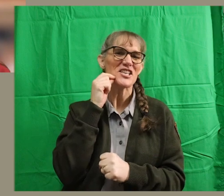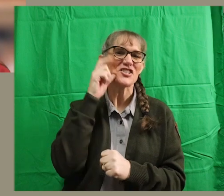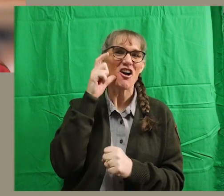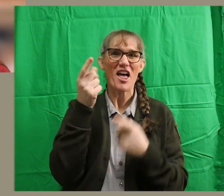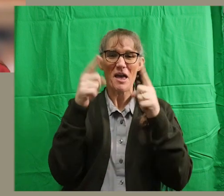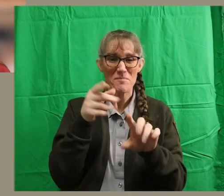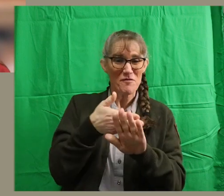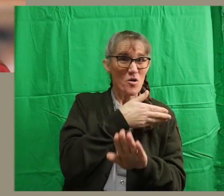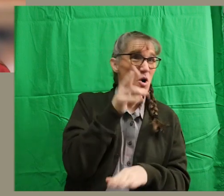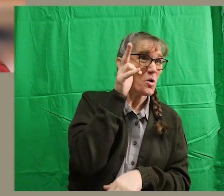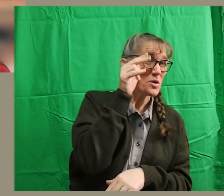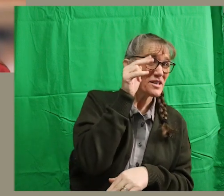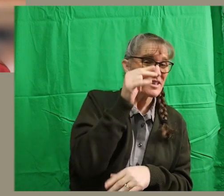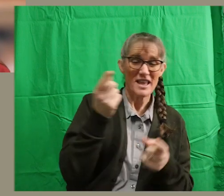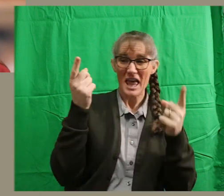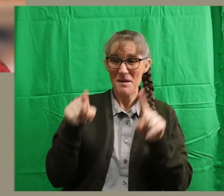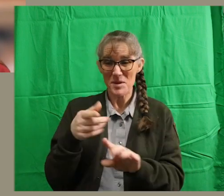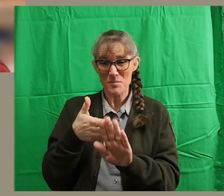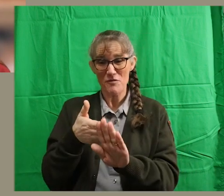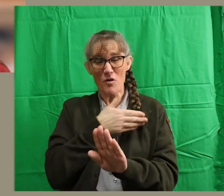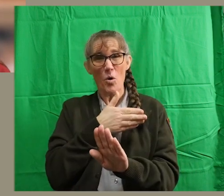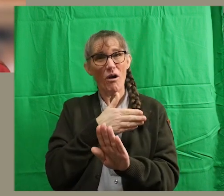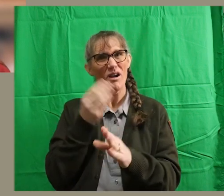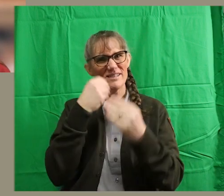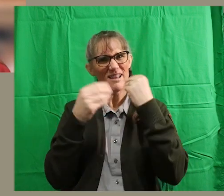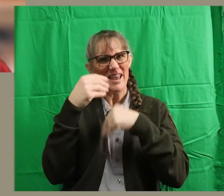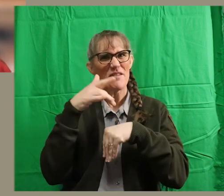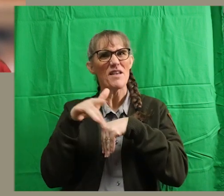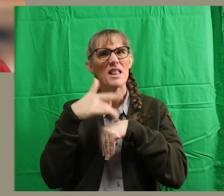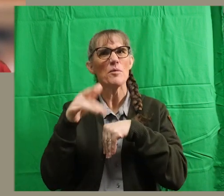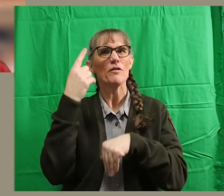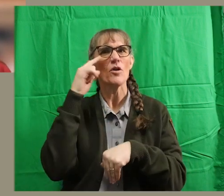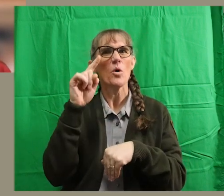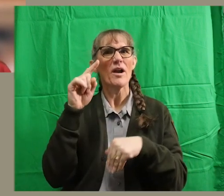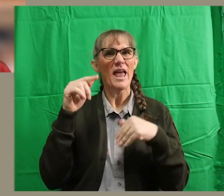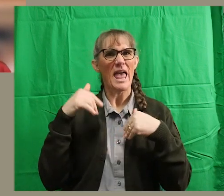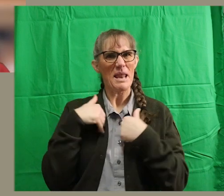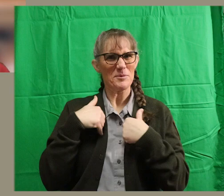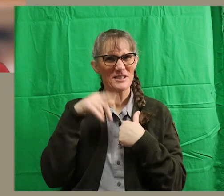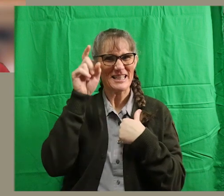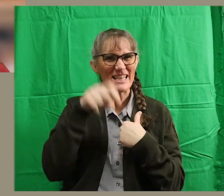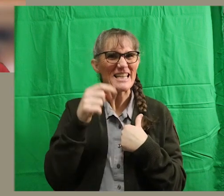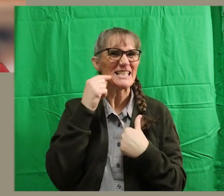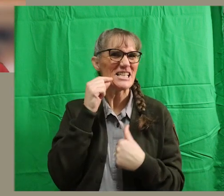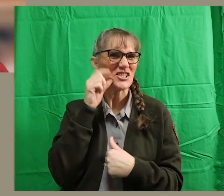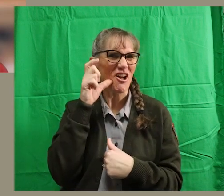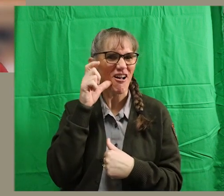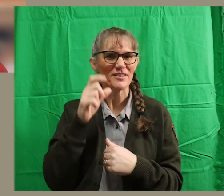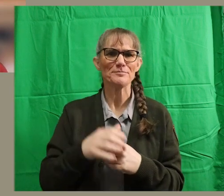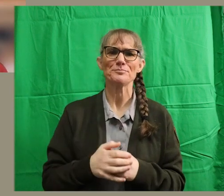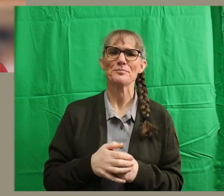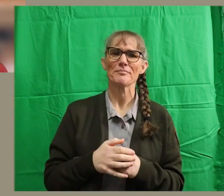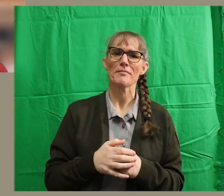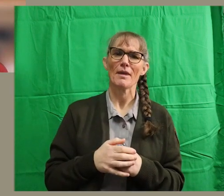of as the diet of of an animal that would need to have hypsodont teeth. So, as you can probably see,